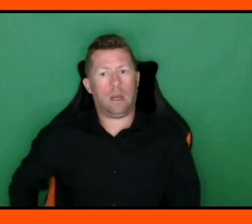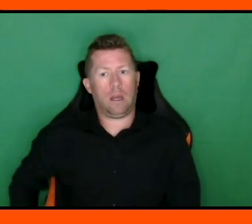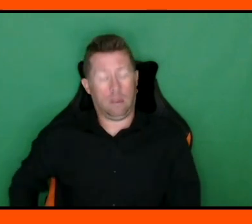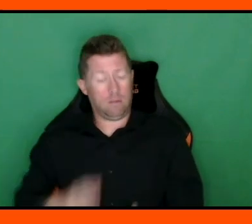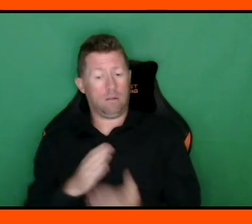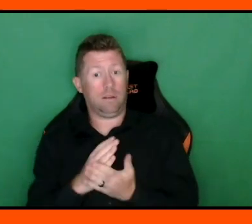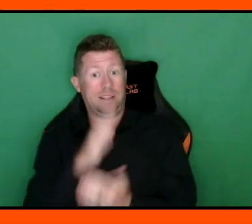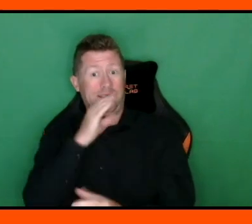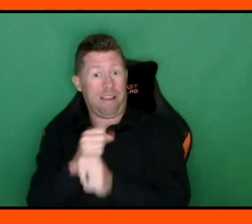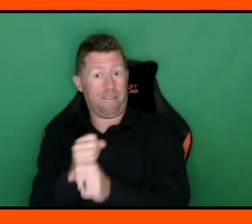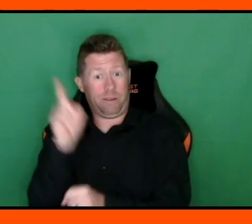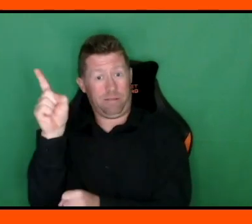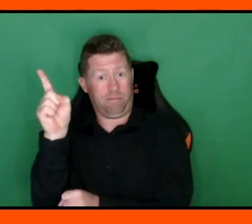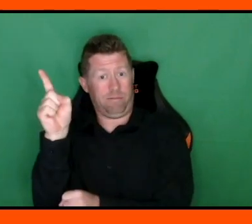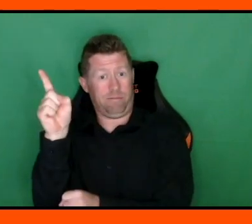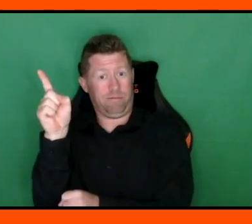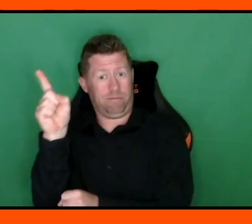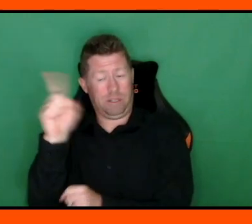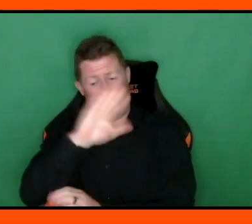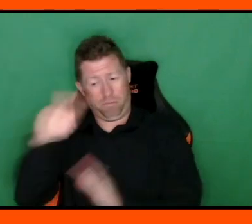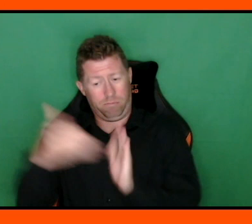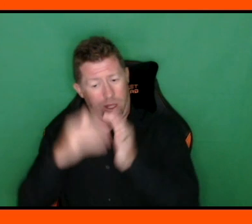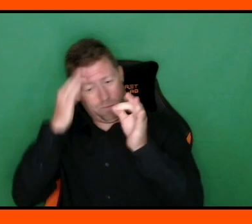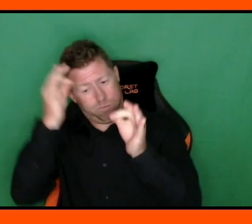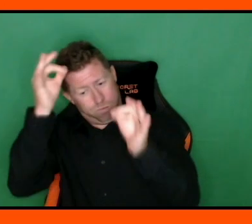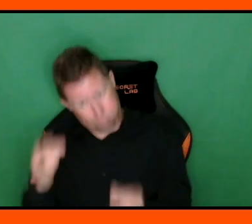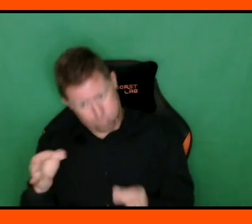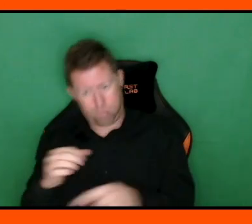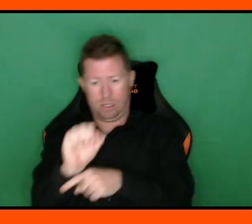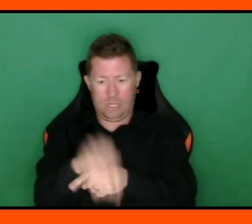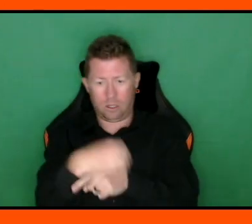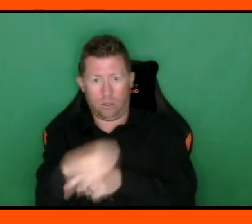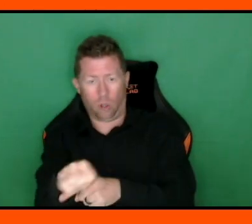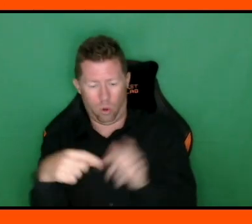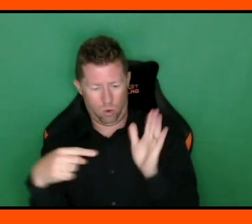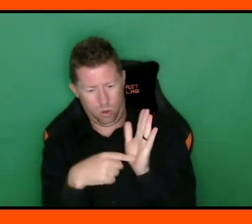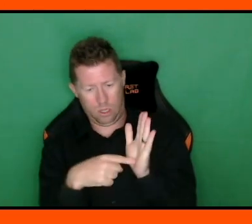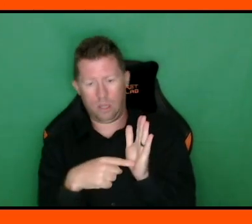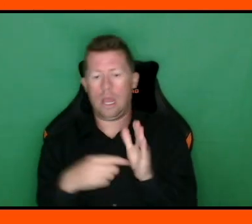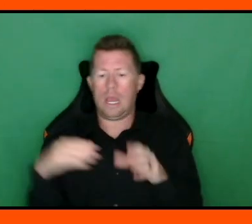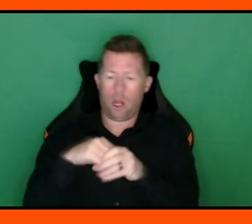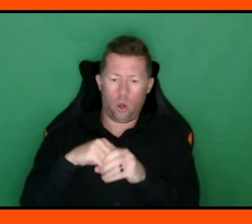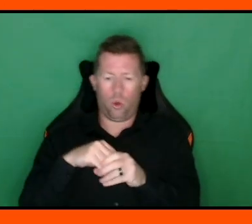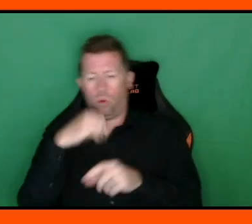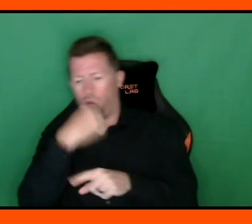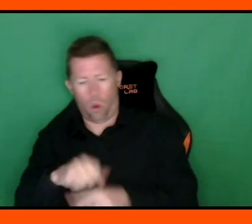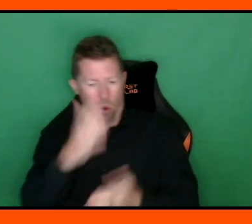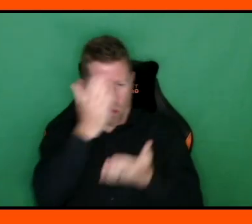who makes the final decision on the topics that are going to be included in the Census.